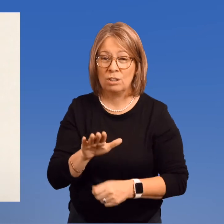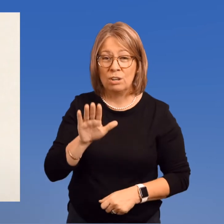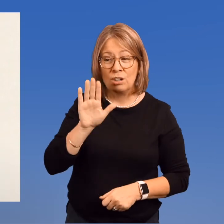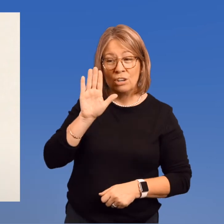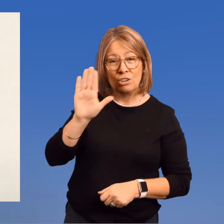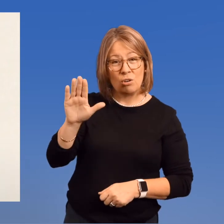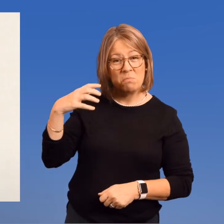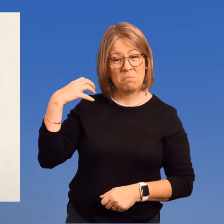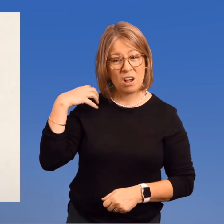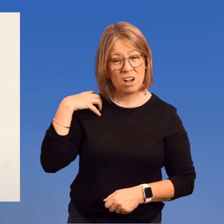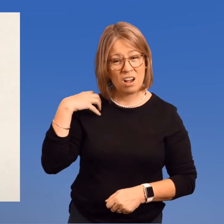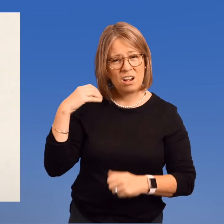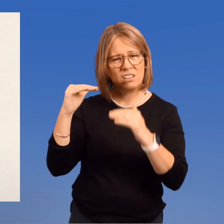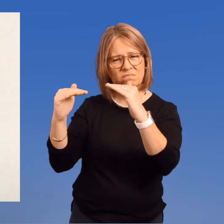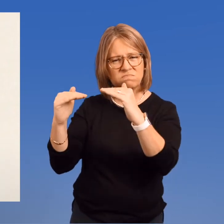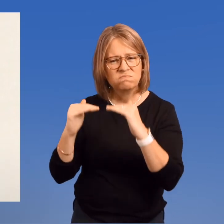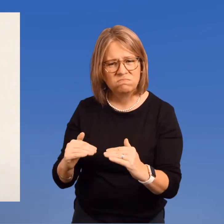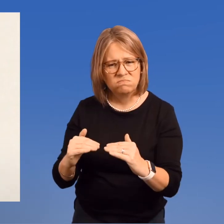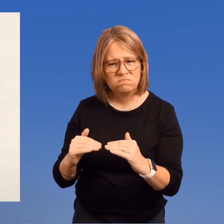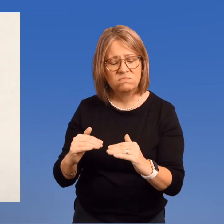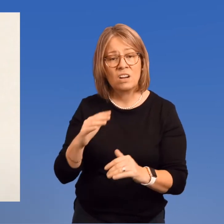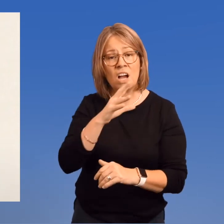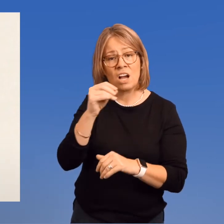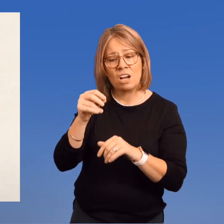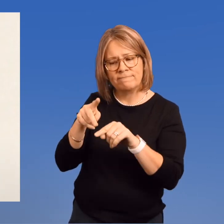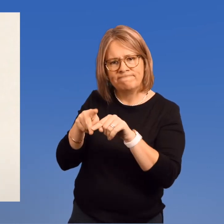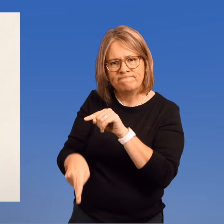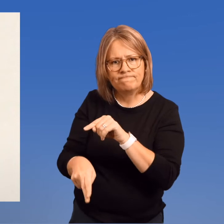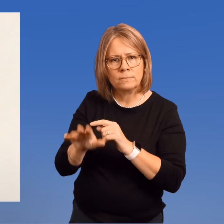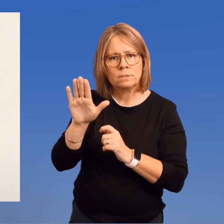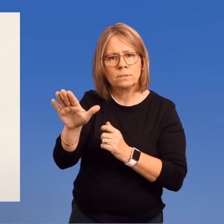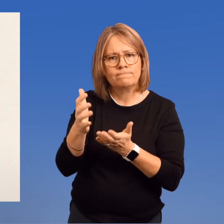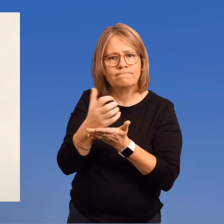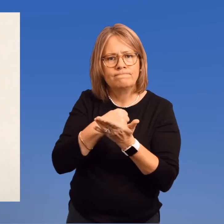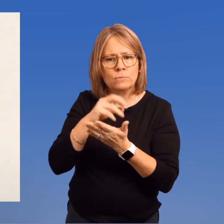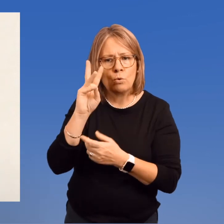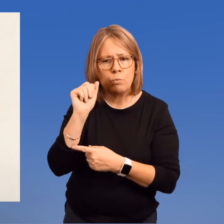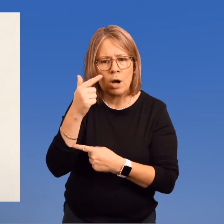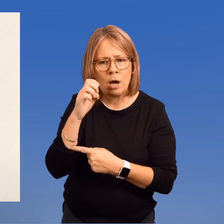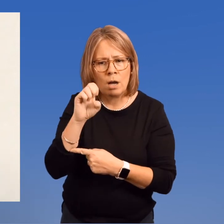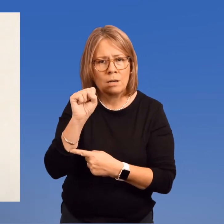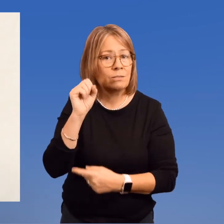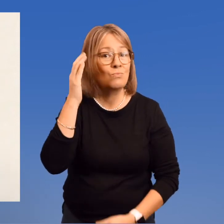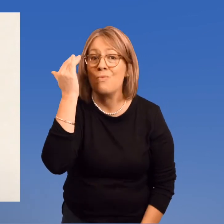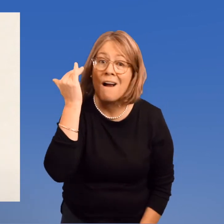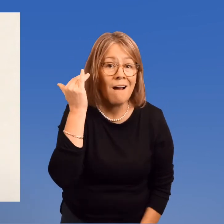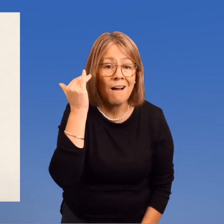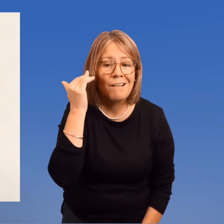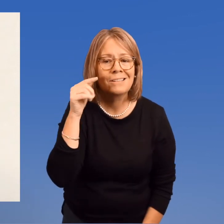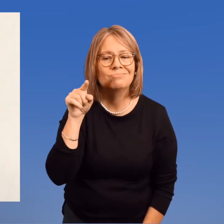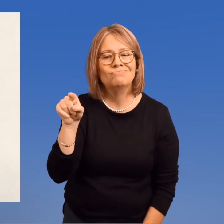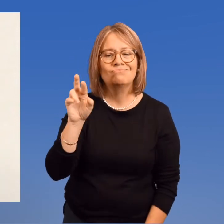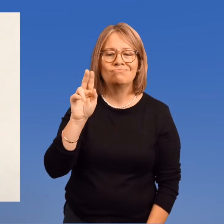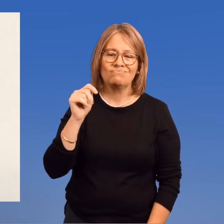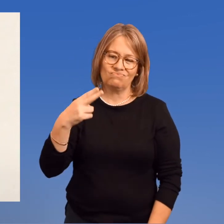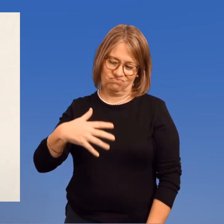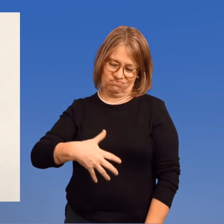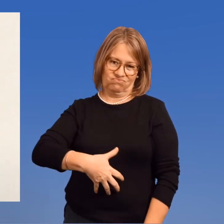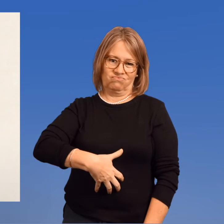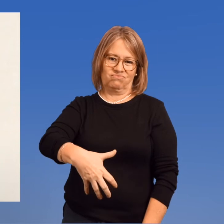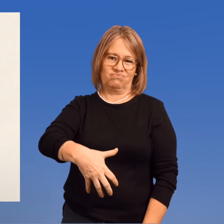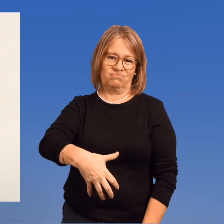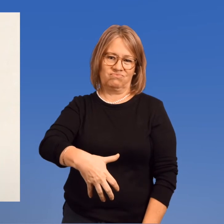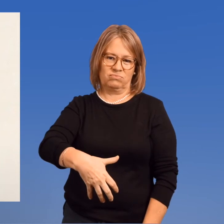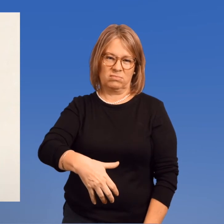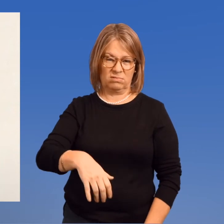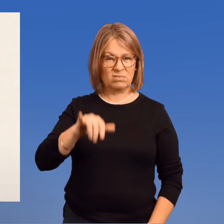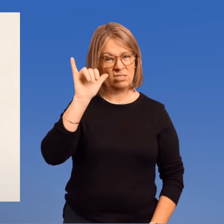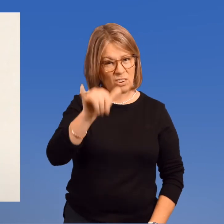Her boss demoted her and slashed her wages because he saw she was pregnant.